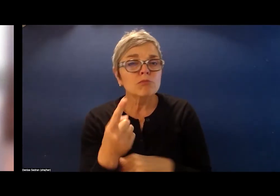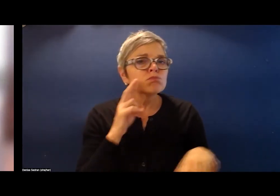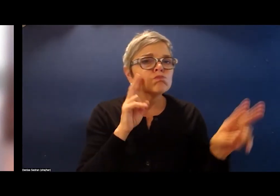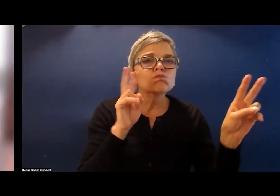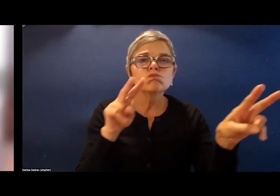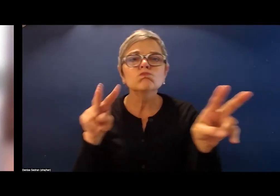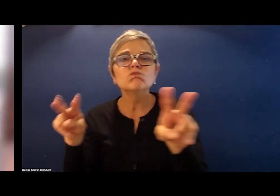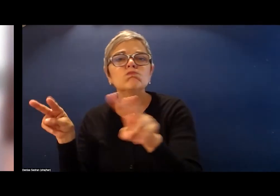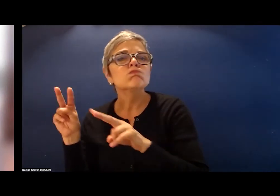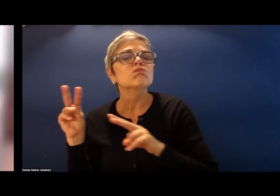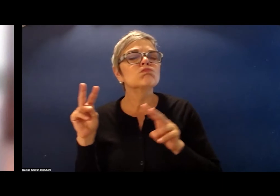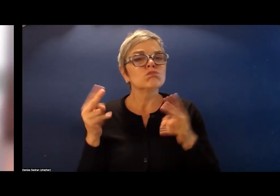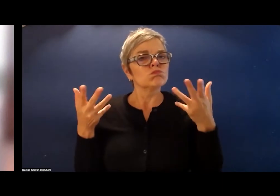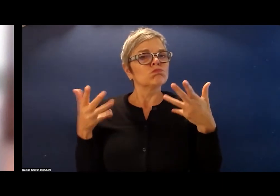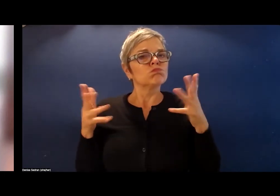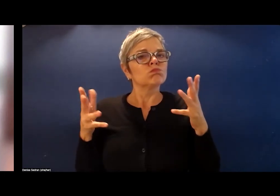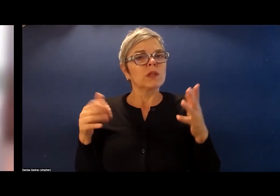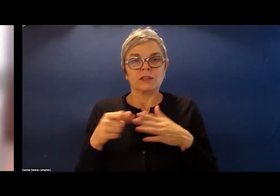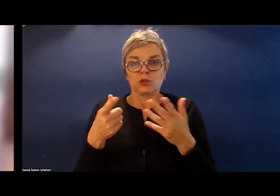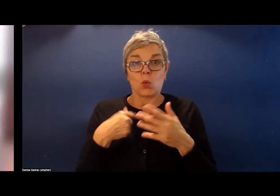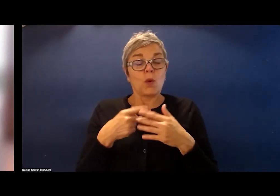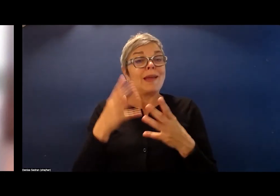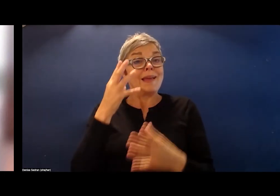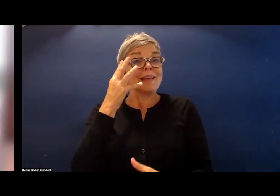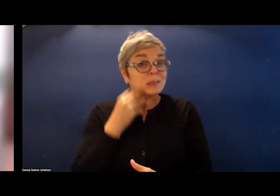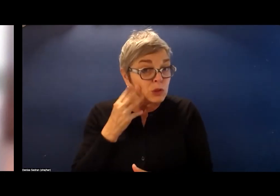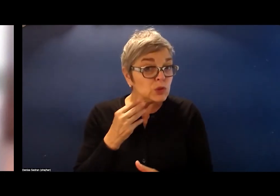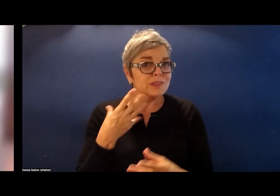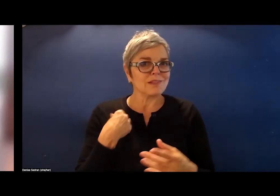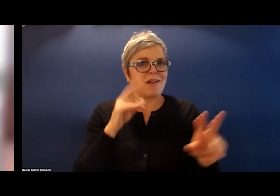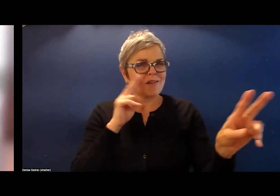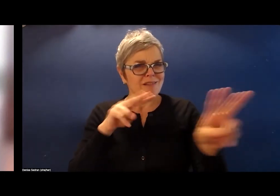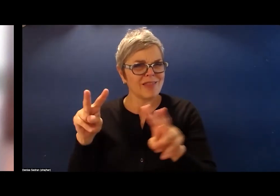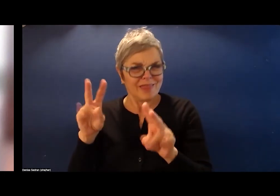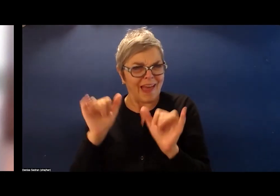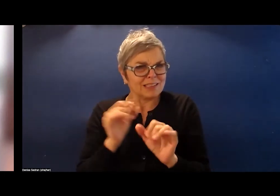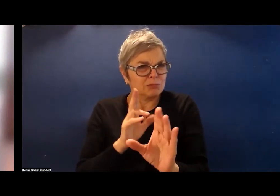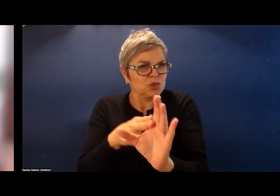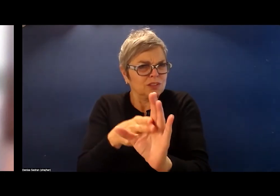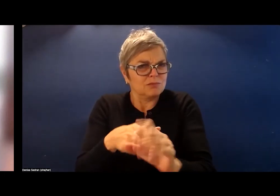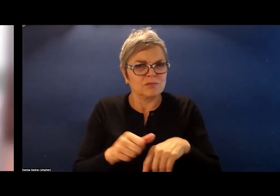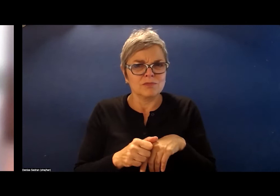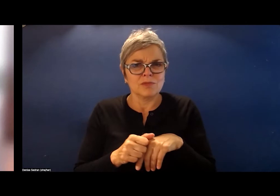then the limitation is, what opportunities for engagement we're offering. And this has been